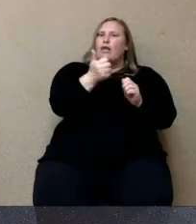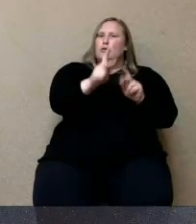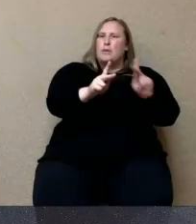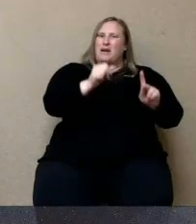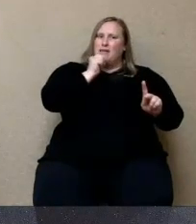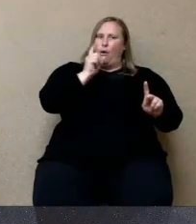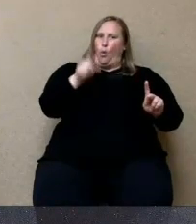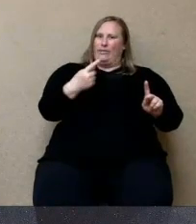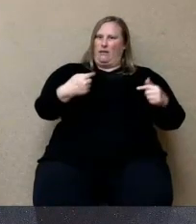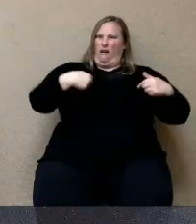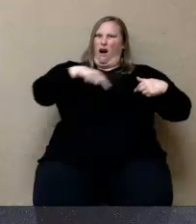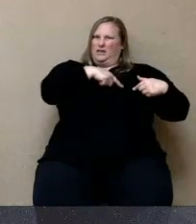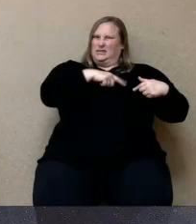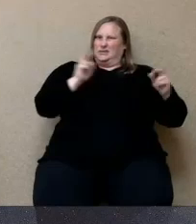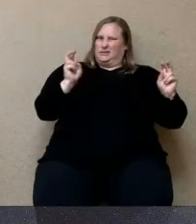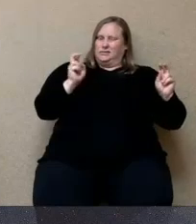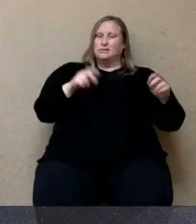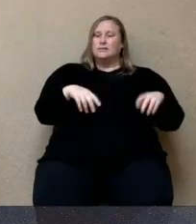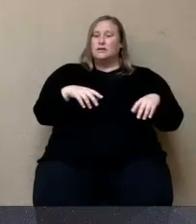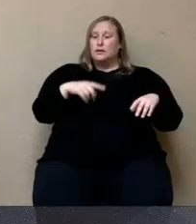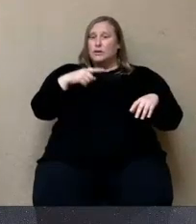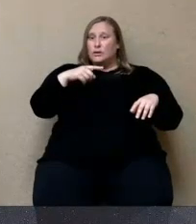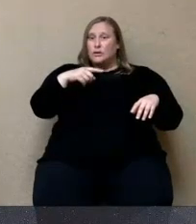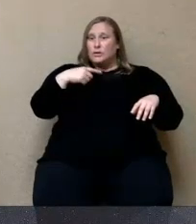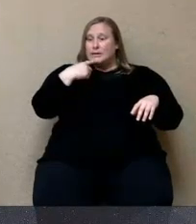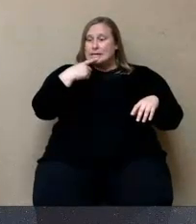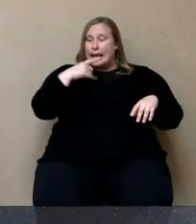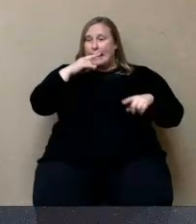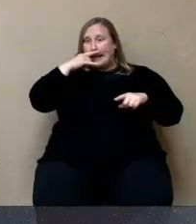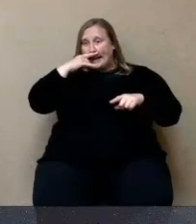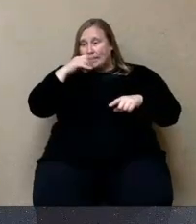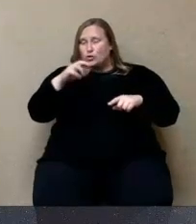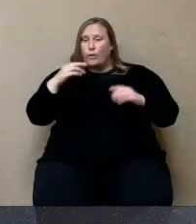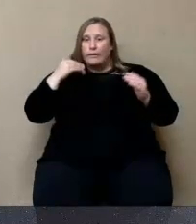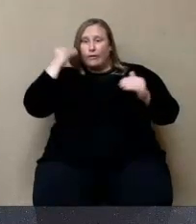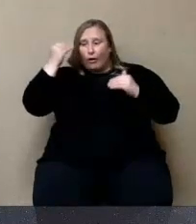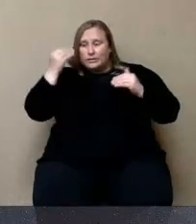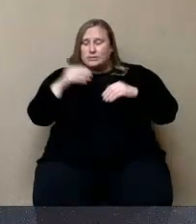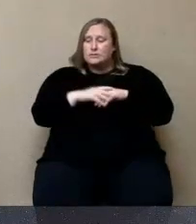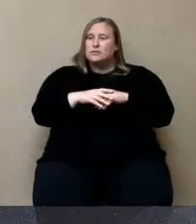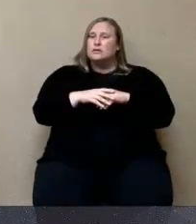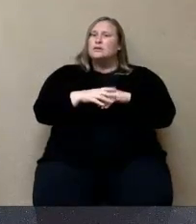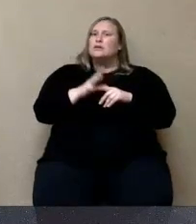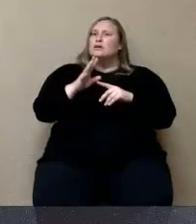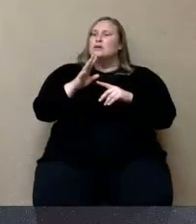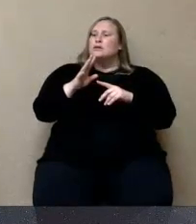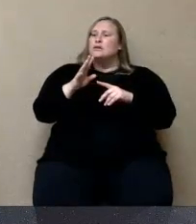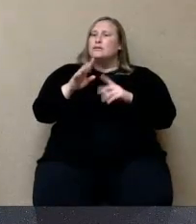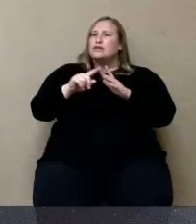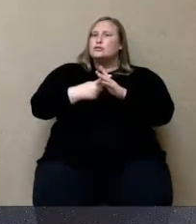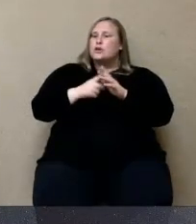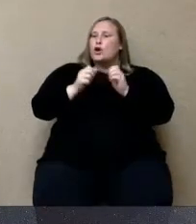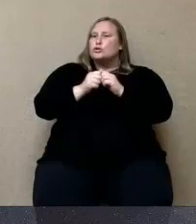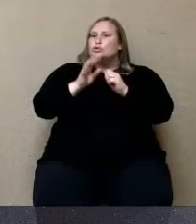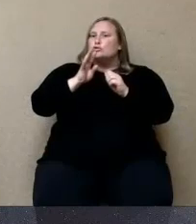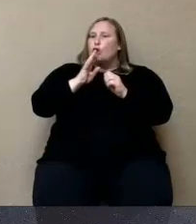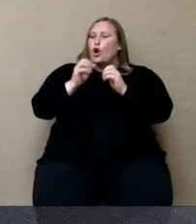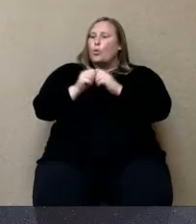And what we say is kids or in your case adults, will talk with everyone else. They'll start to talk with everyone else the way they